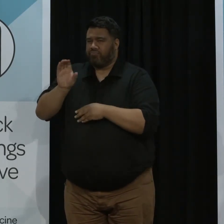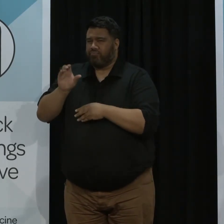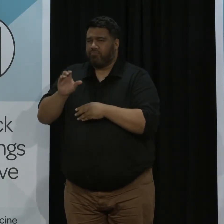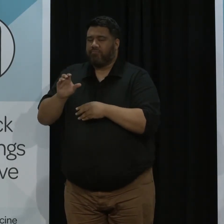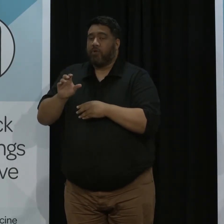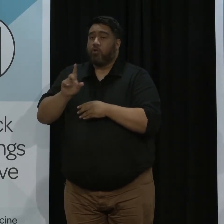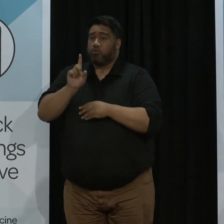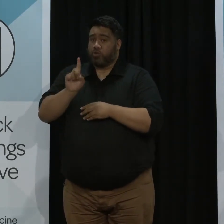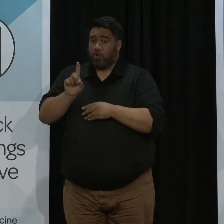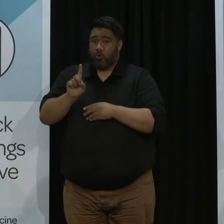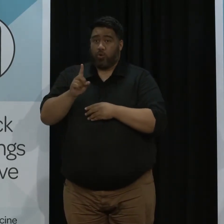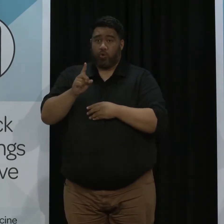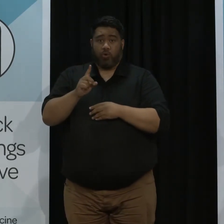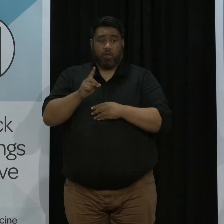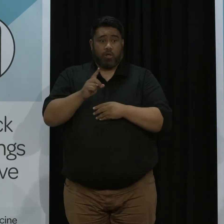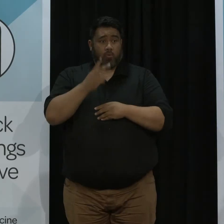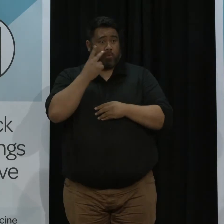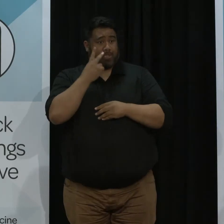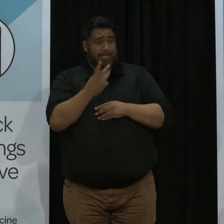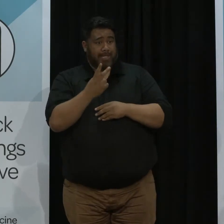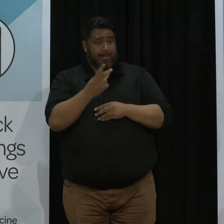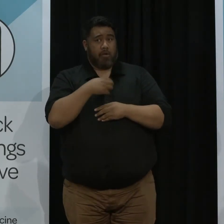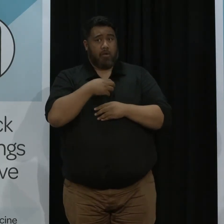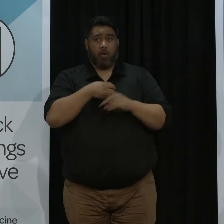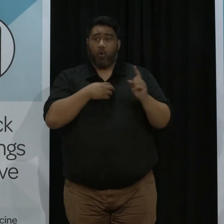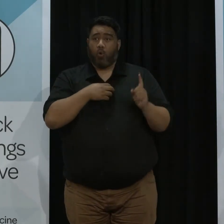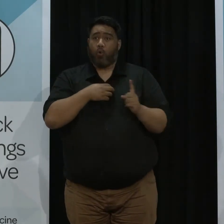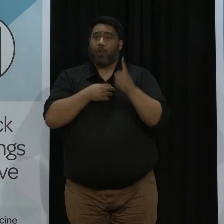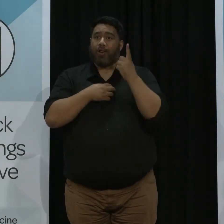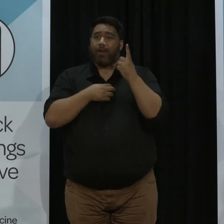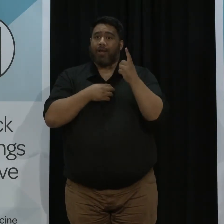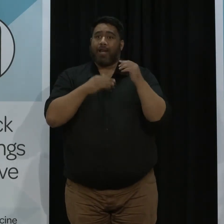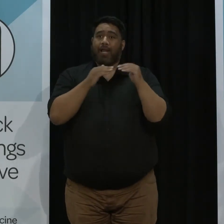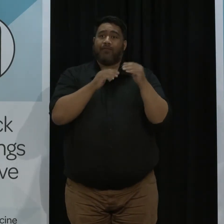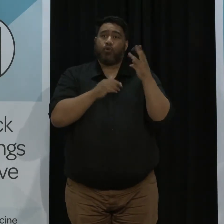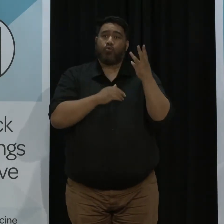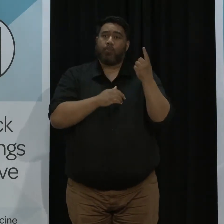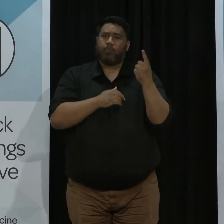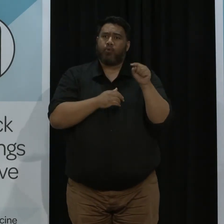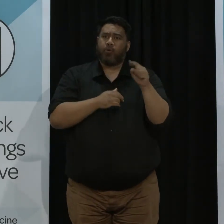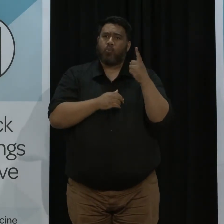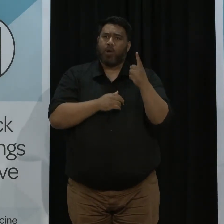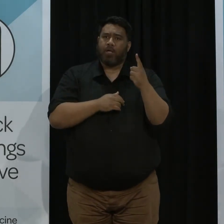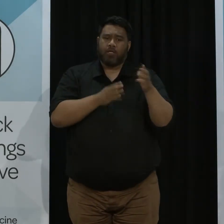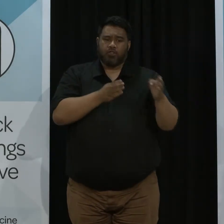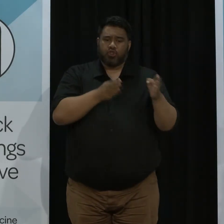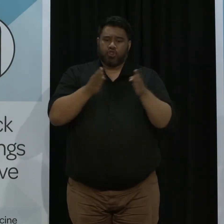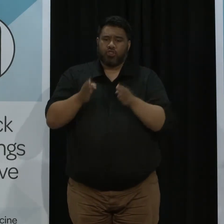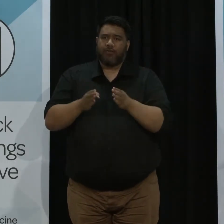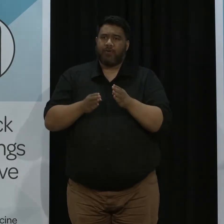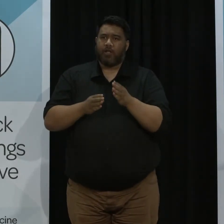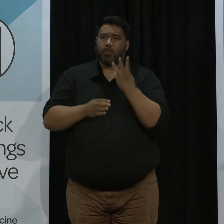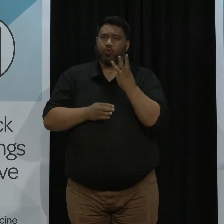things more up including hon talent but with the use of vaccine passes. So we have seen